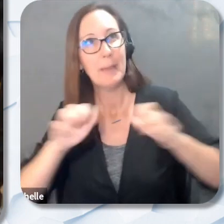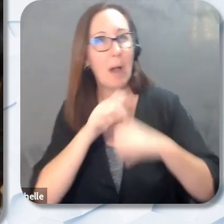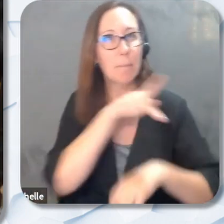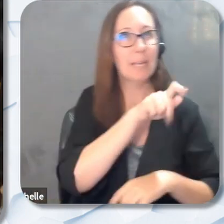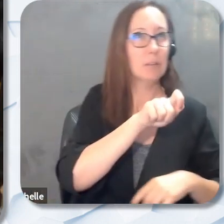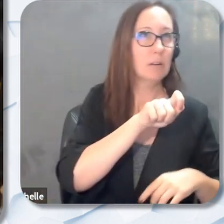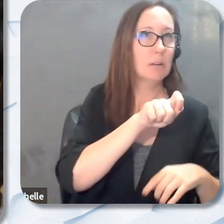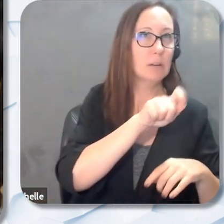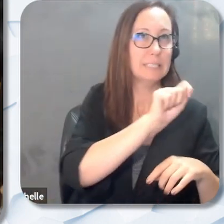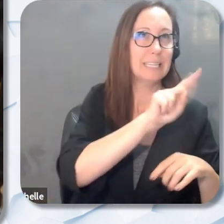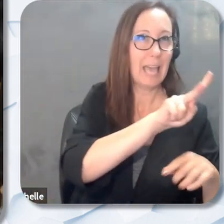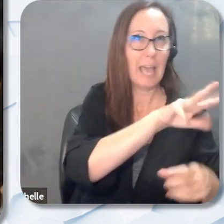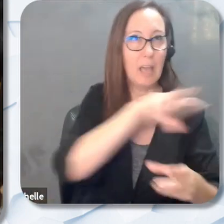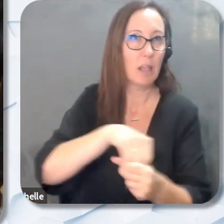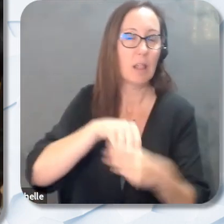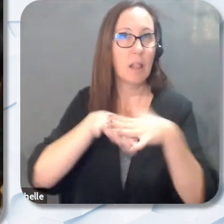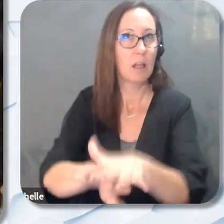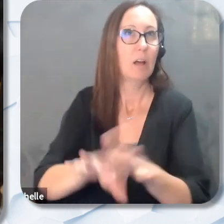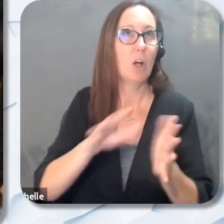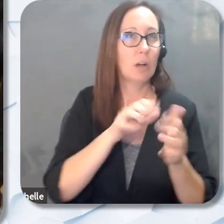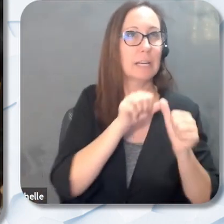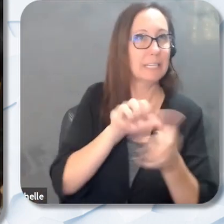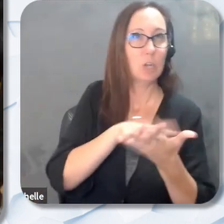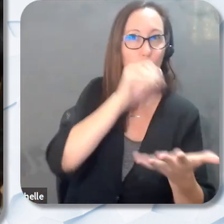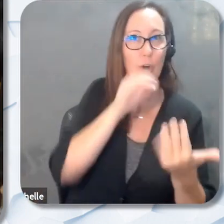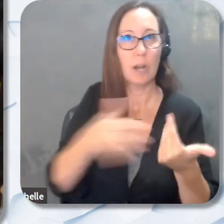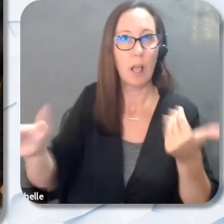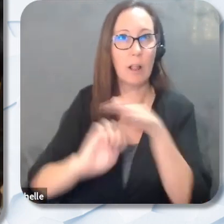continuum of learning across elementary grades, starting with a preschool learning foundations.